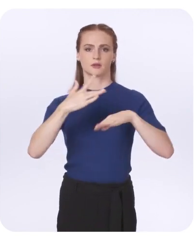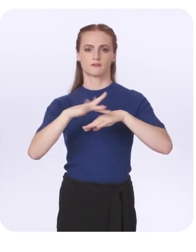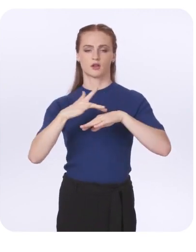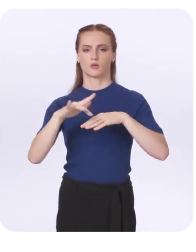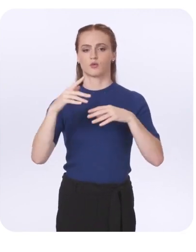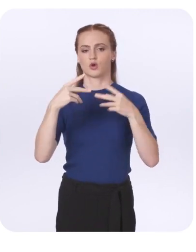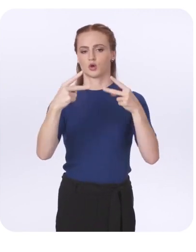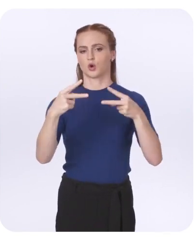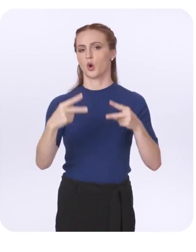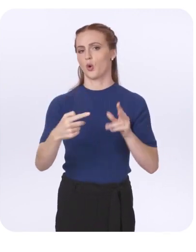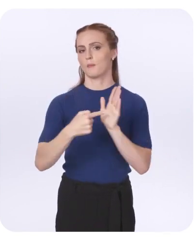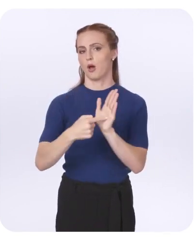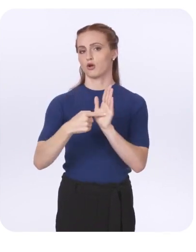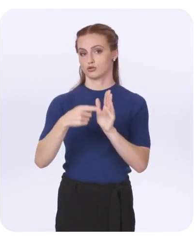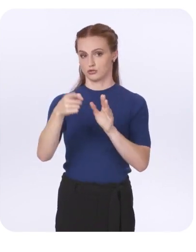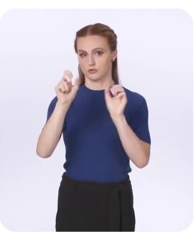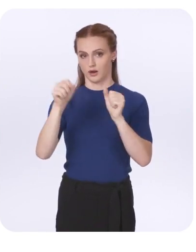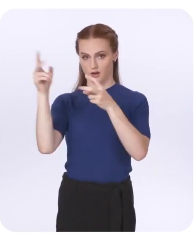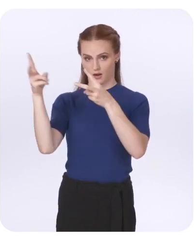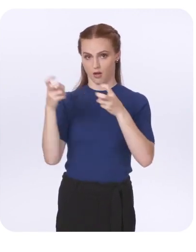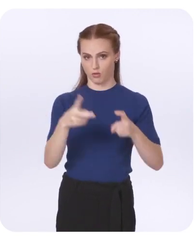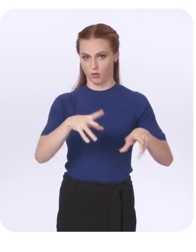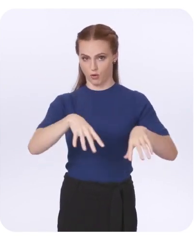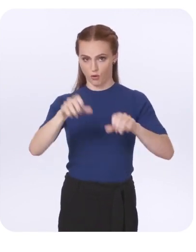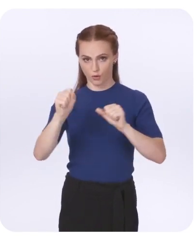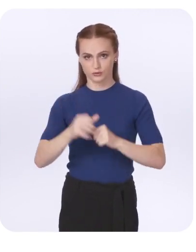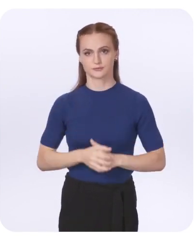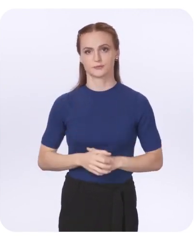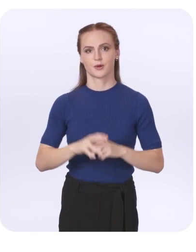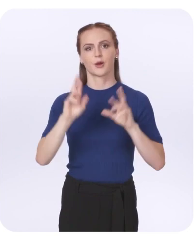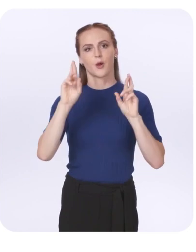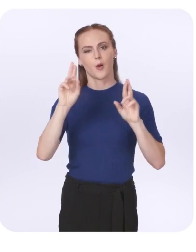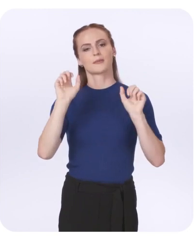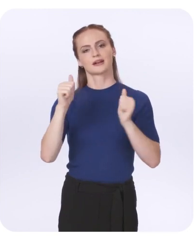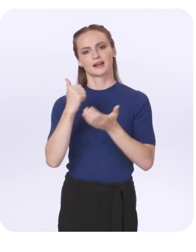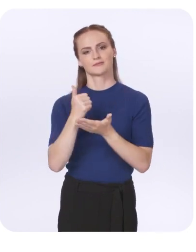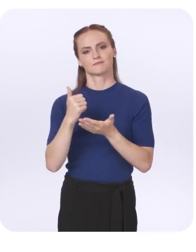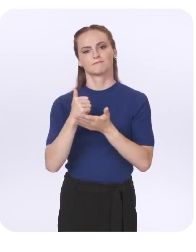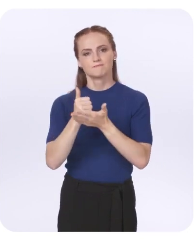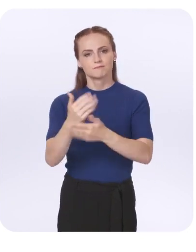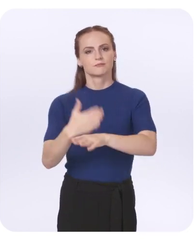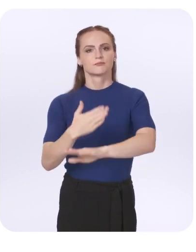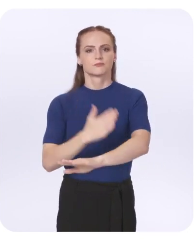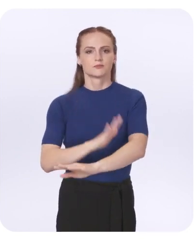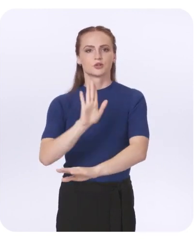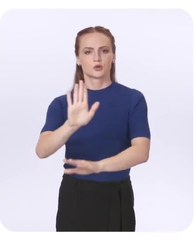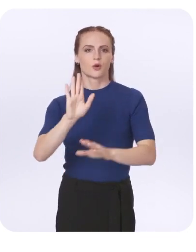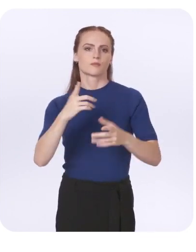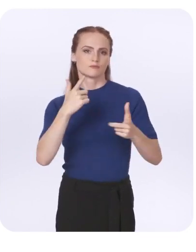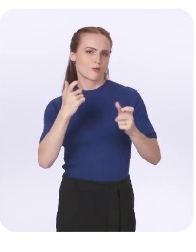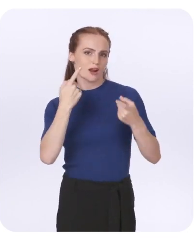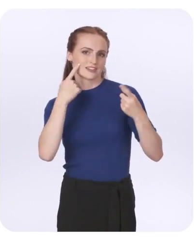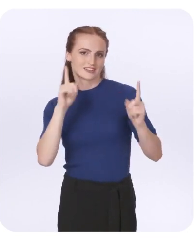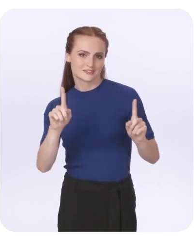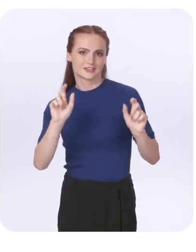So we hope that this will improve your productivity and make it even easier while you're creating amazing software.